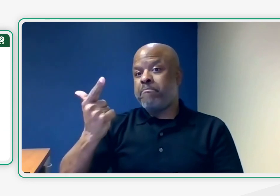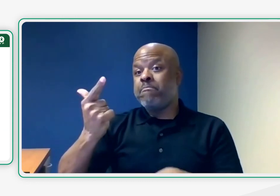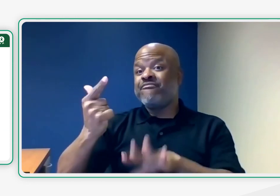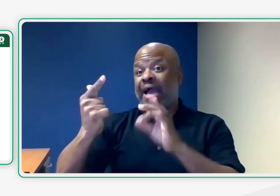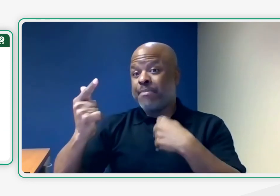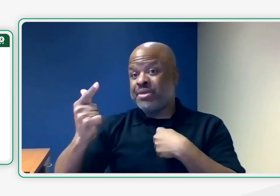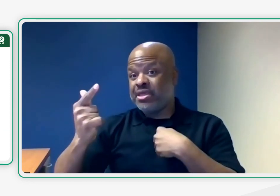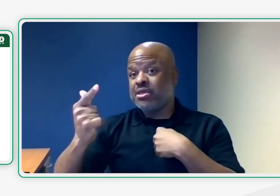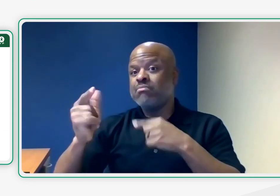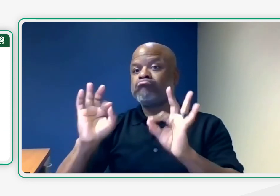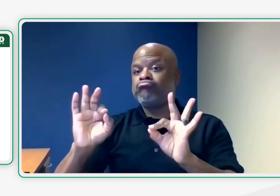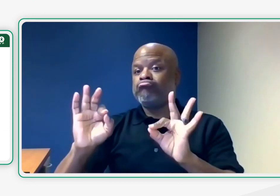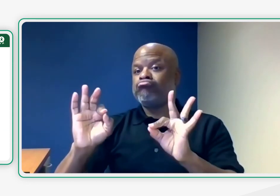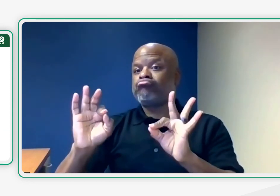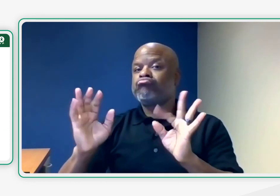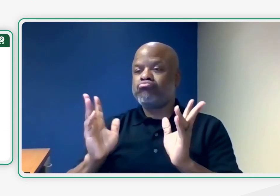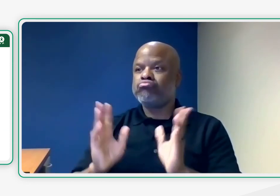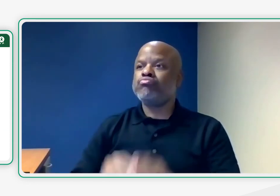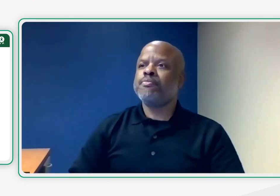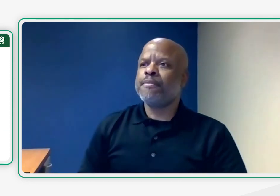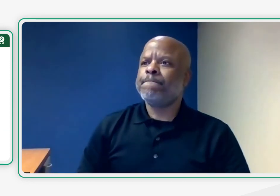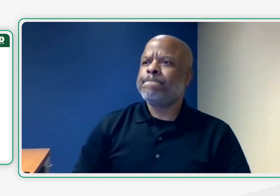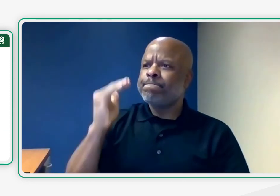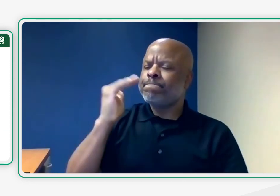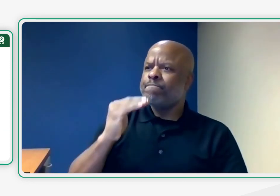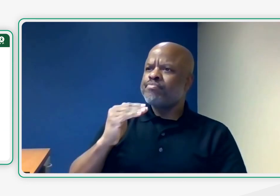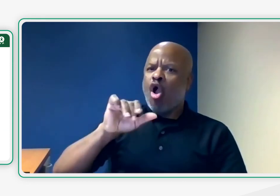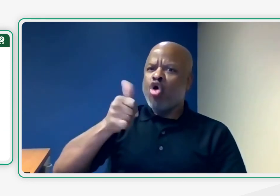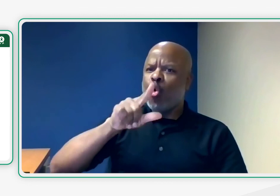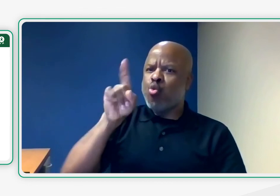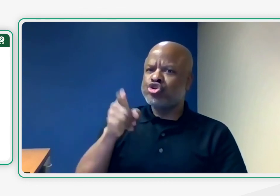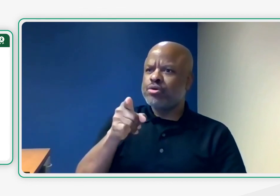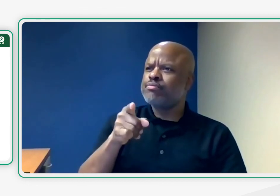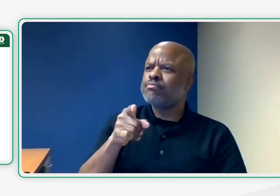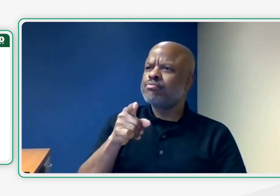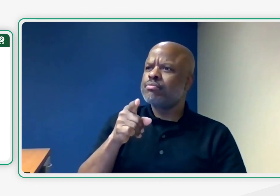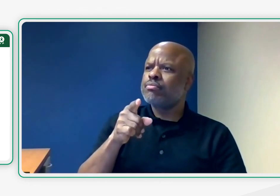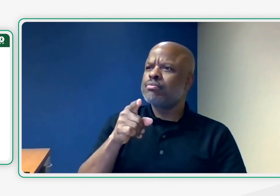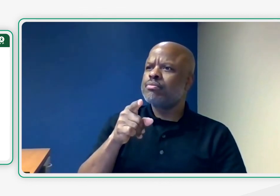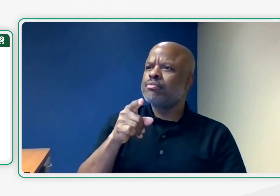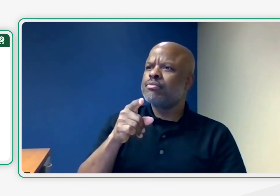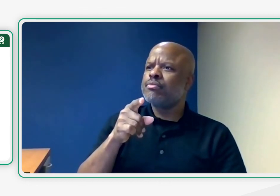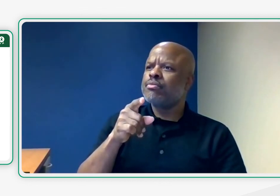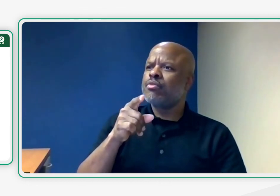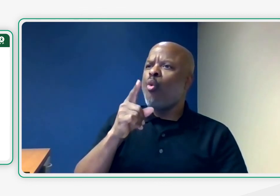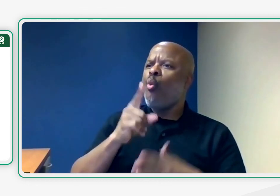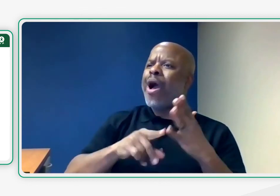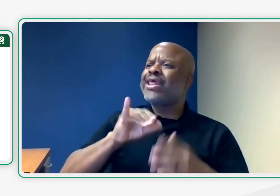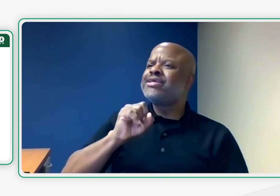just email me, and I will find you on Facebook. Instagram is typically no problem, but sometimes Facebook is a little harder. Okay, another question: